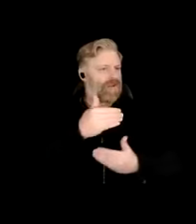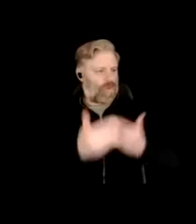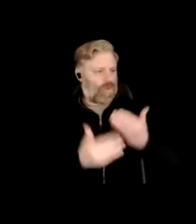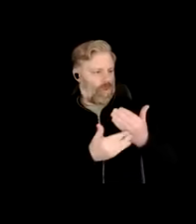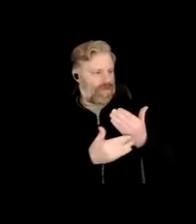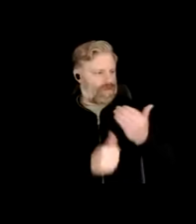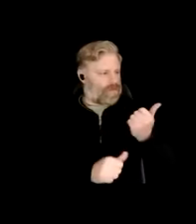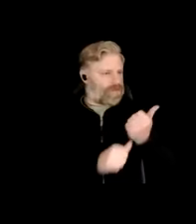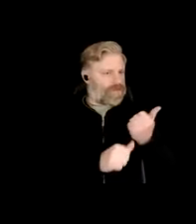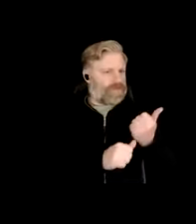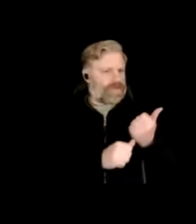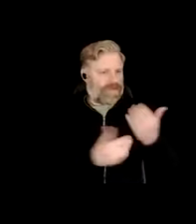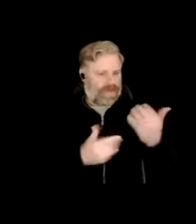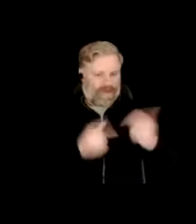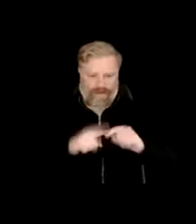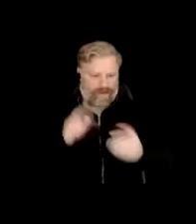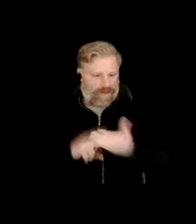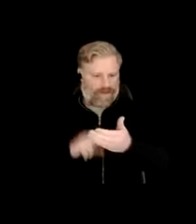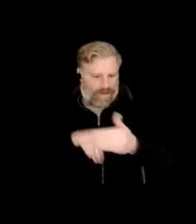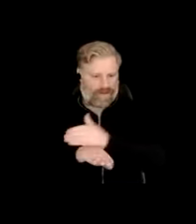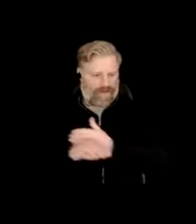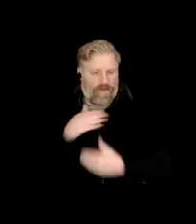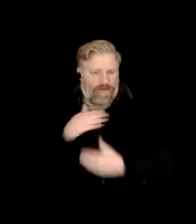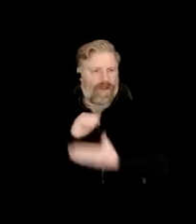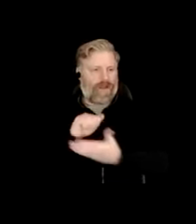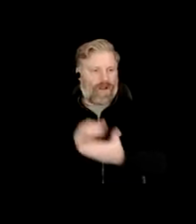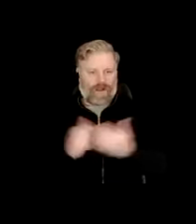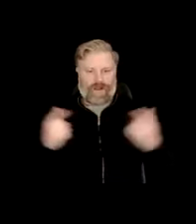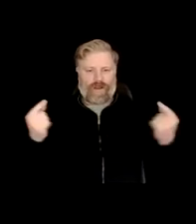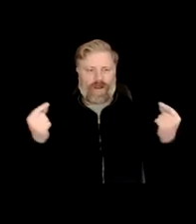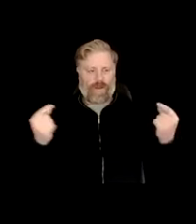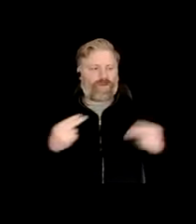please reach out to our general lines at mrac@mrac.org